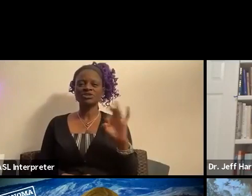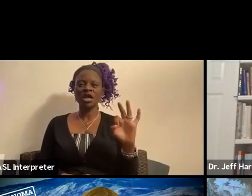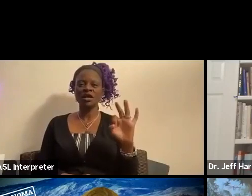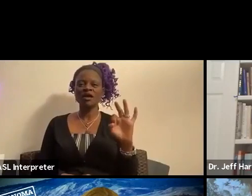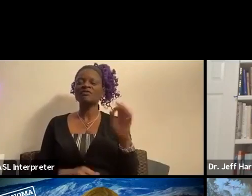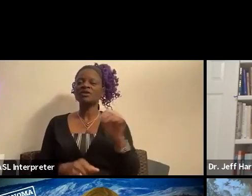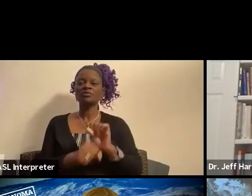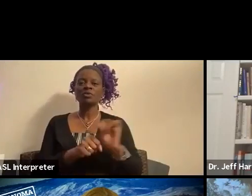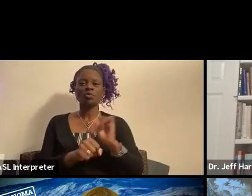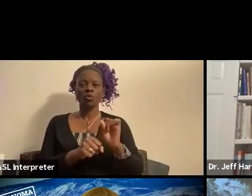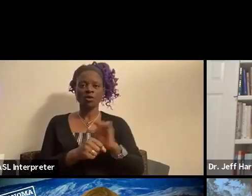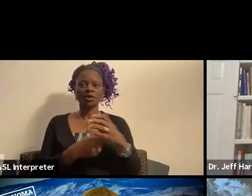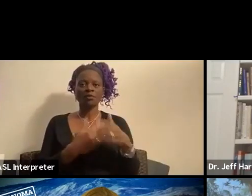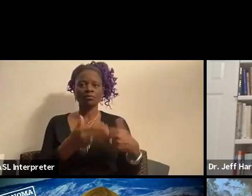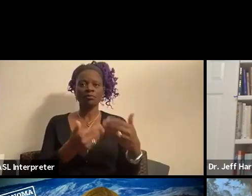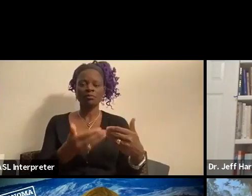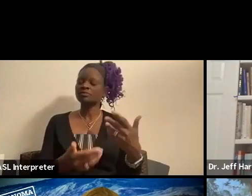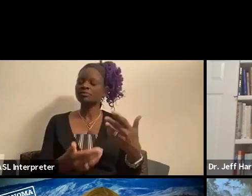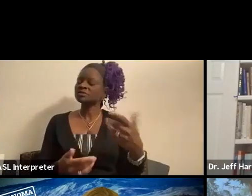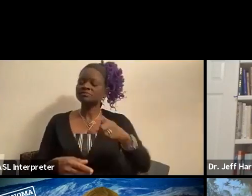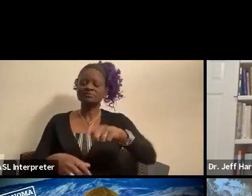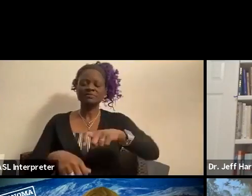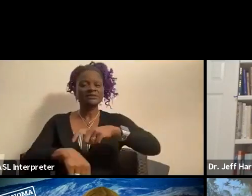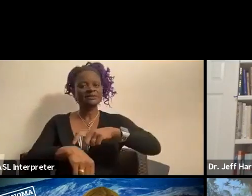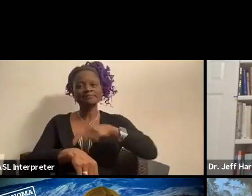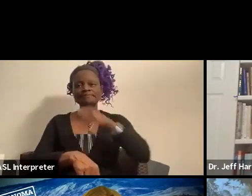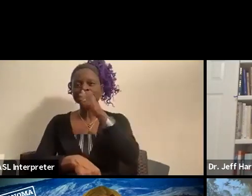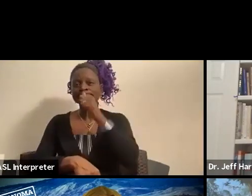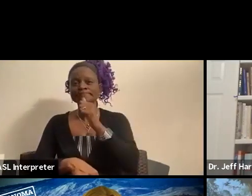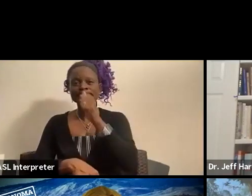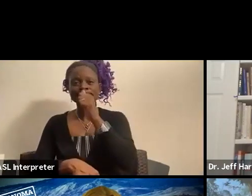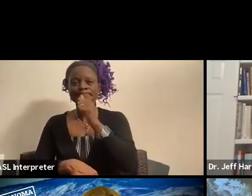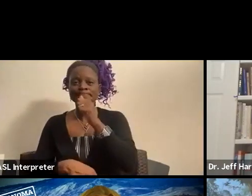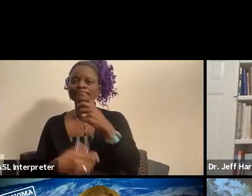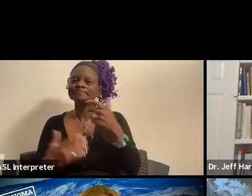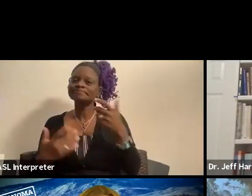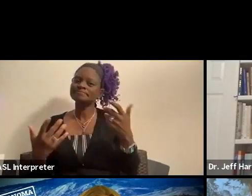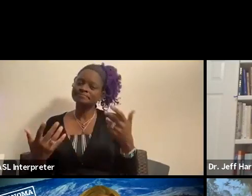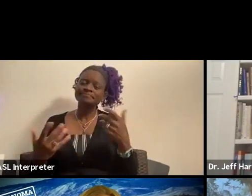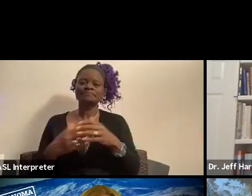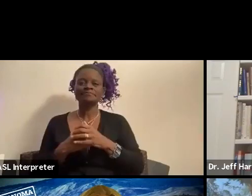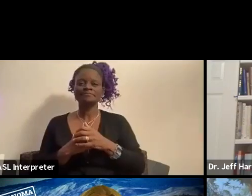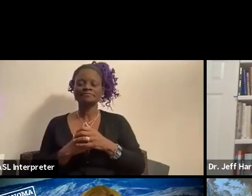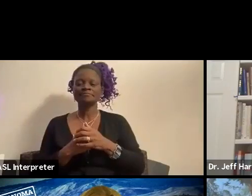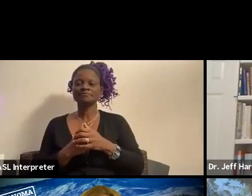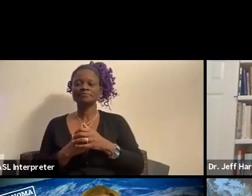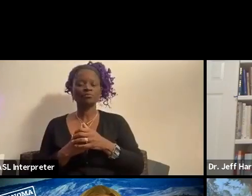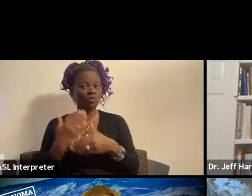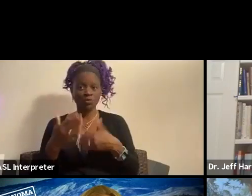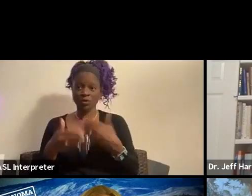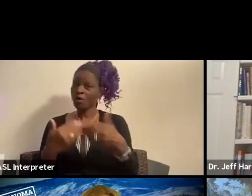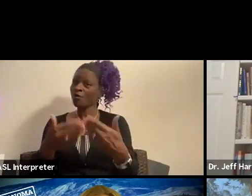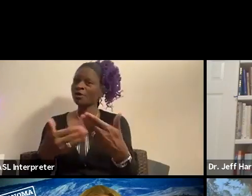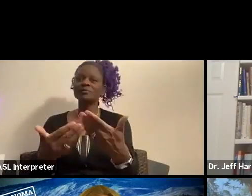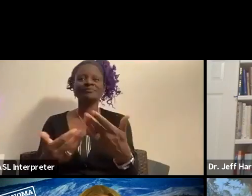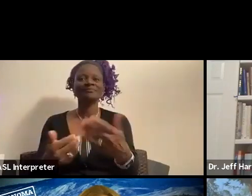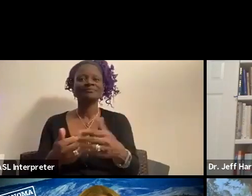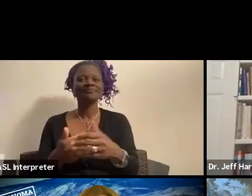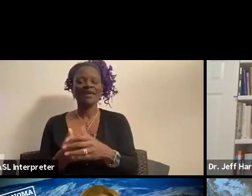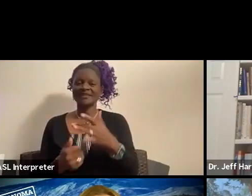It's just going to take time and patience just as this whole process has. But we're moving forward and and that feels good.